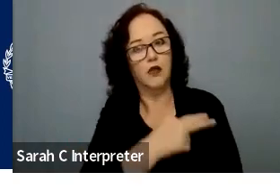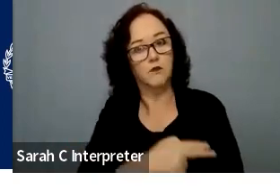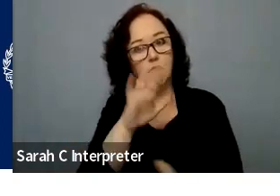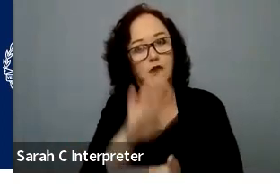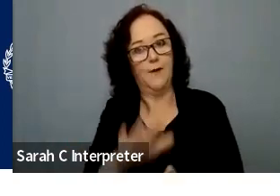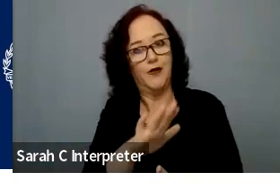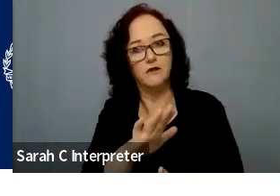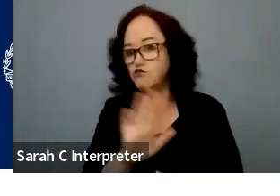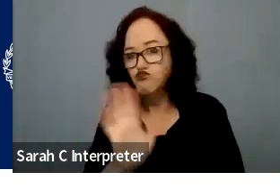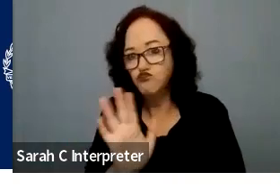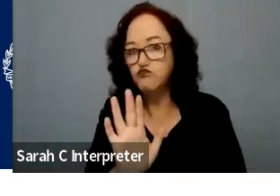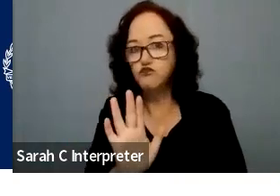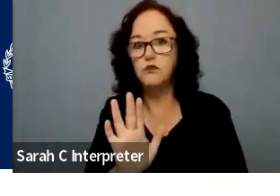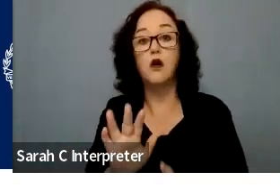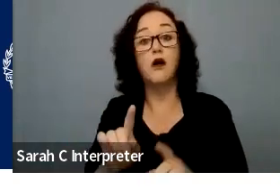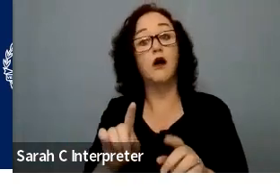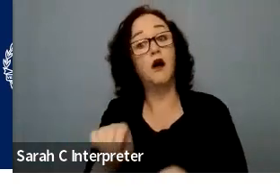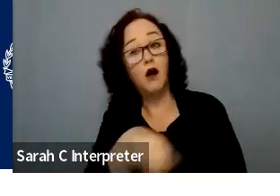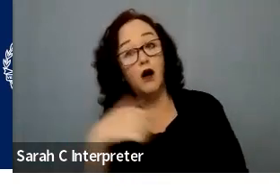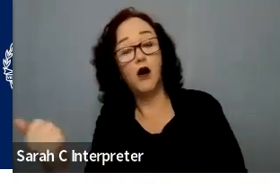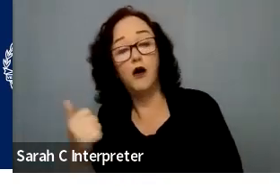that can be used by other Healthcare education disciplines and programs.